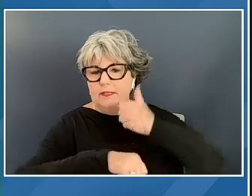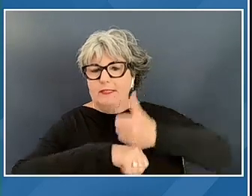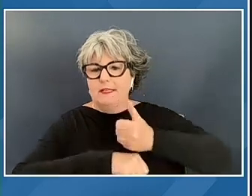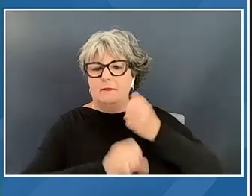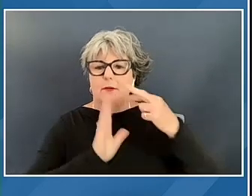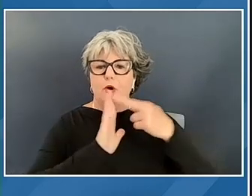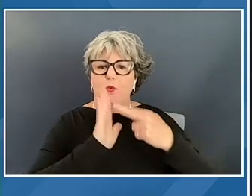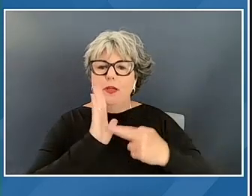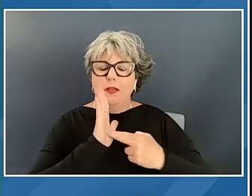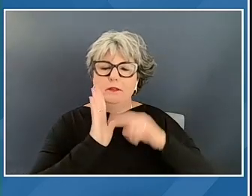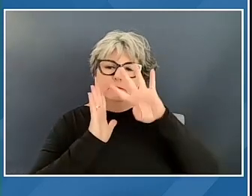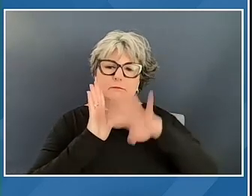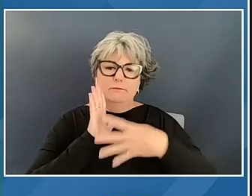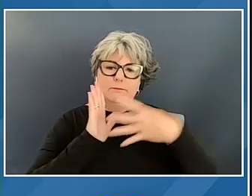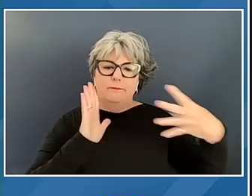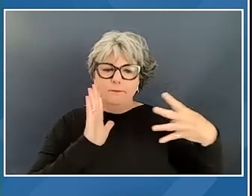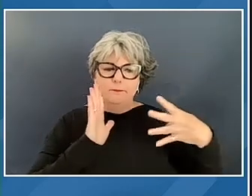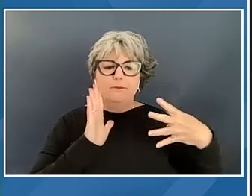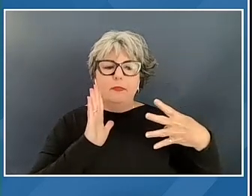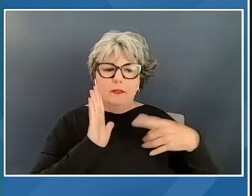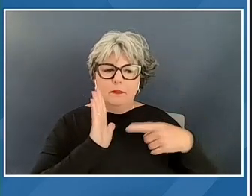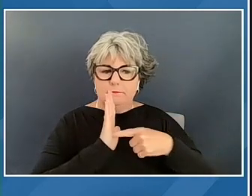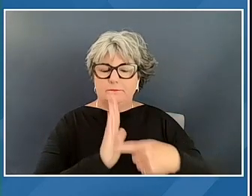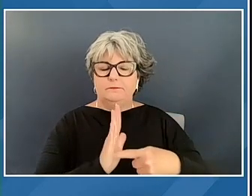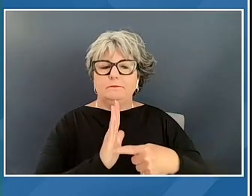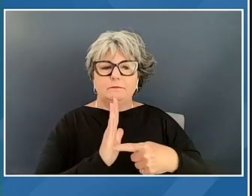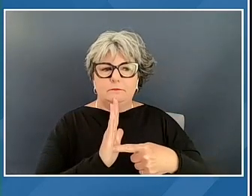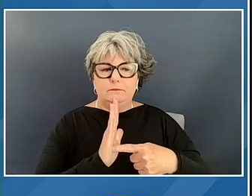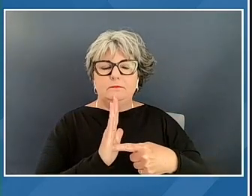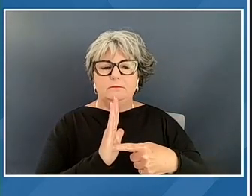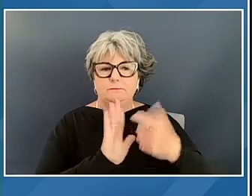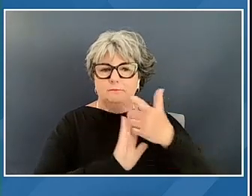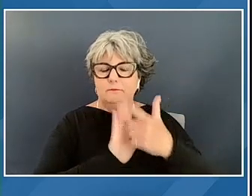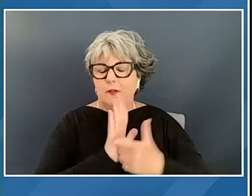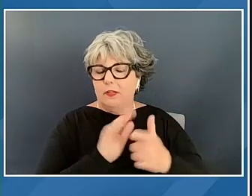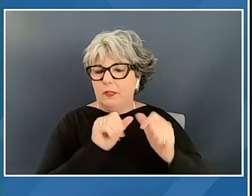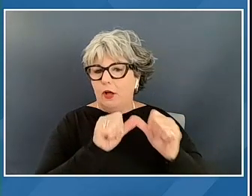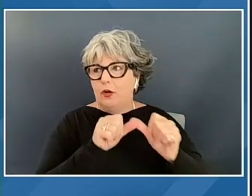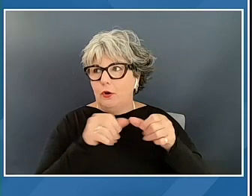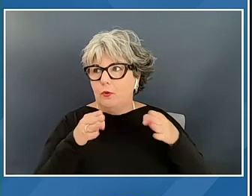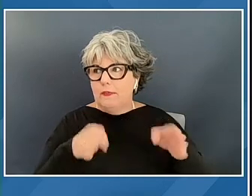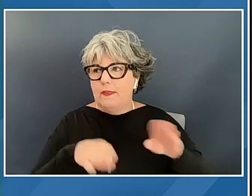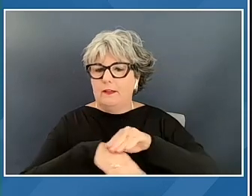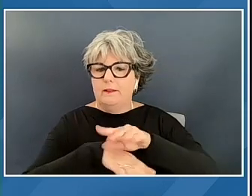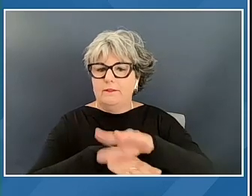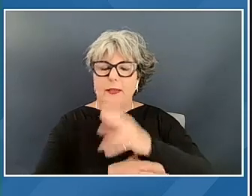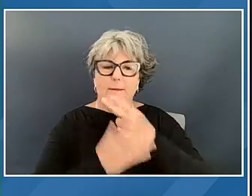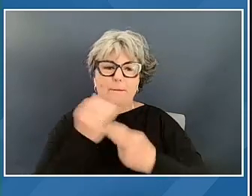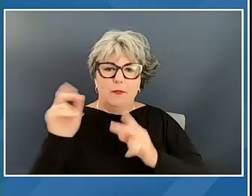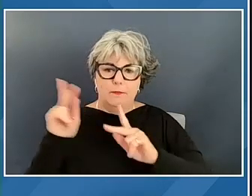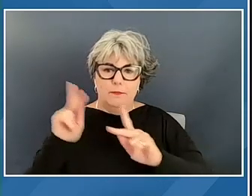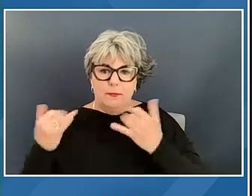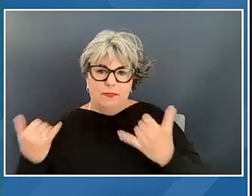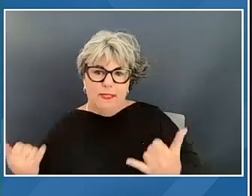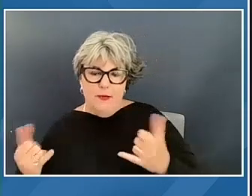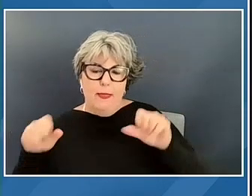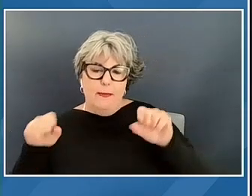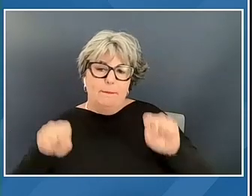effectuate that provision on an ongoing way that could affect both people now and potentially borrowers in the future, that